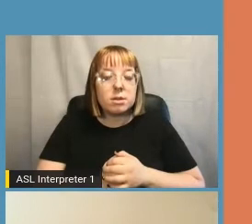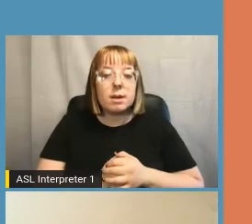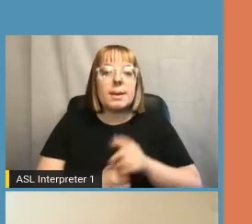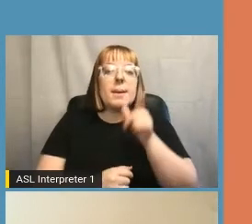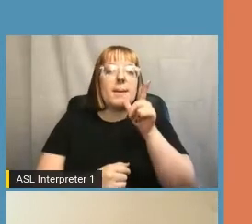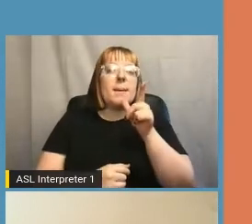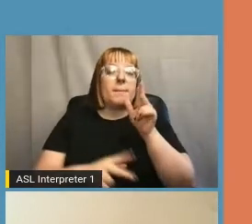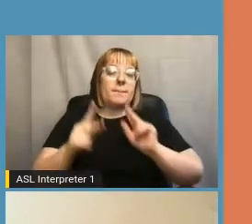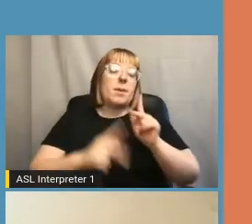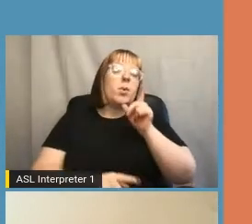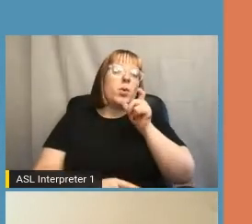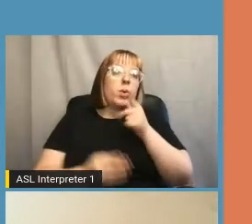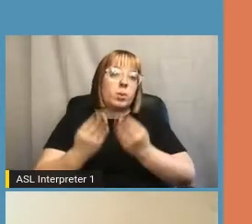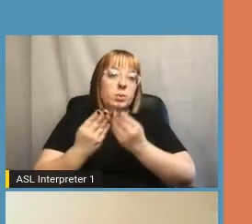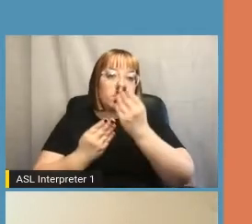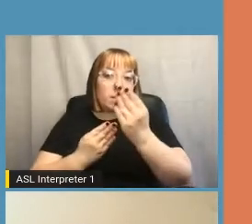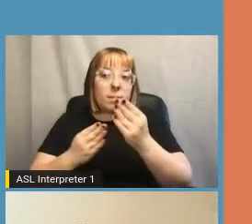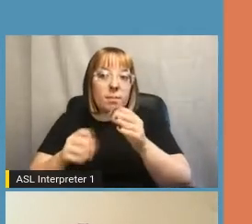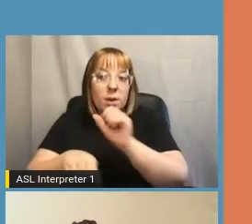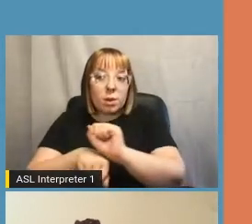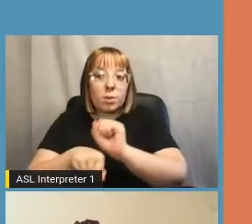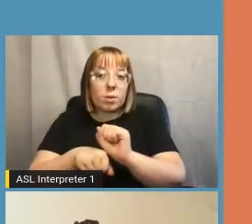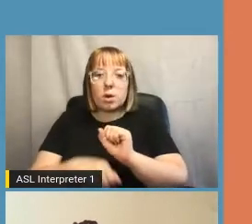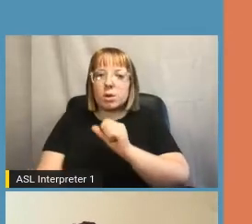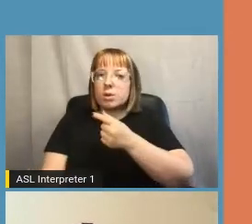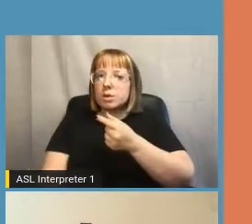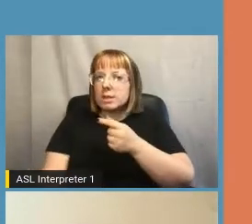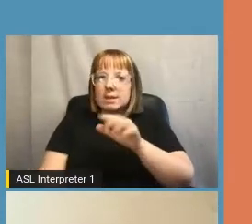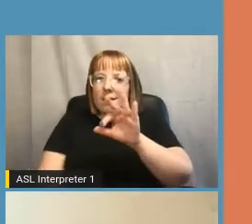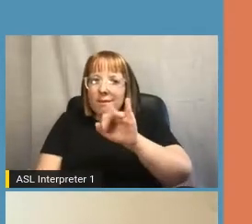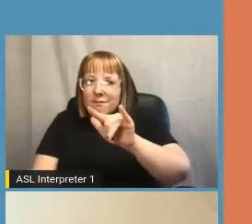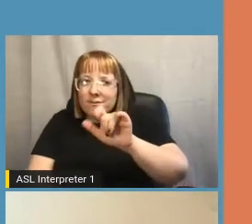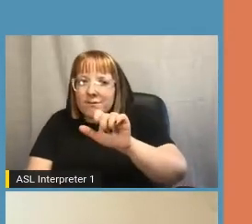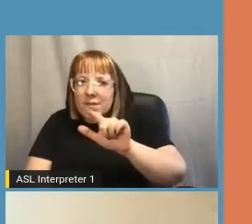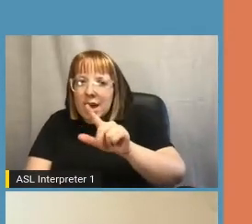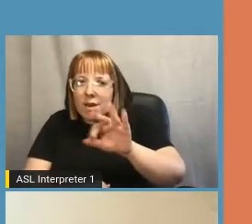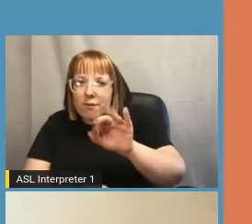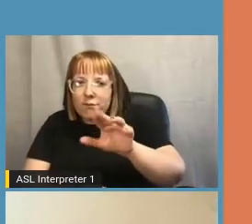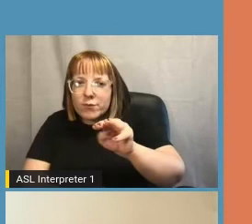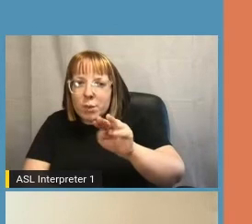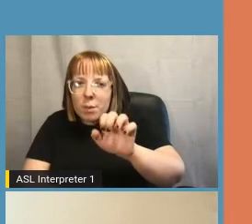what quality what is the type of file format you want to use and what the quality needs to